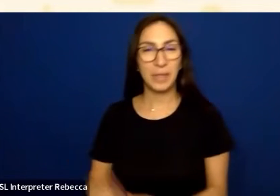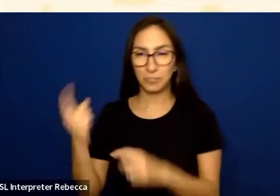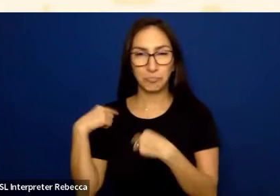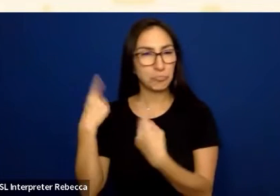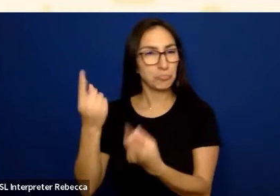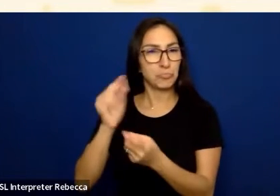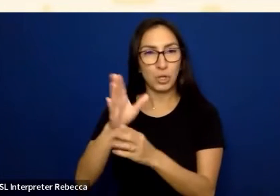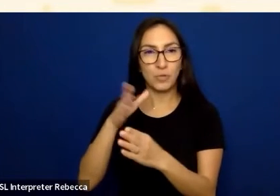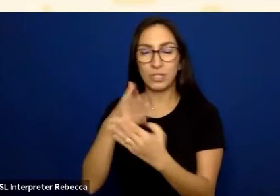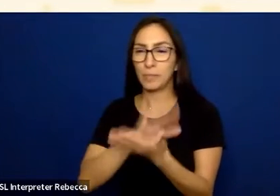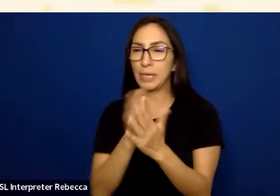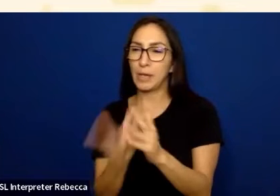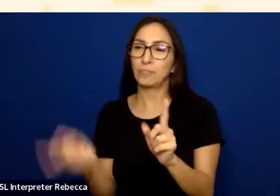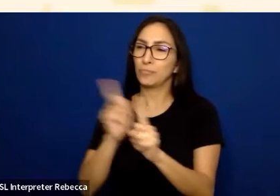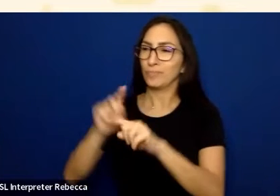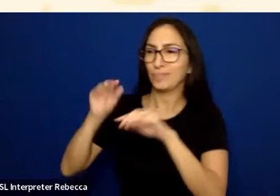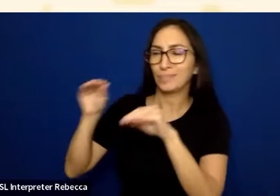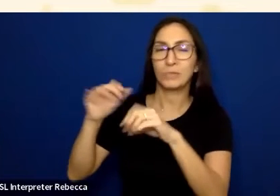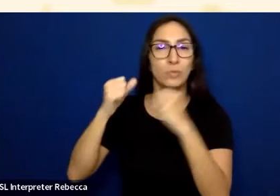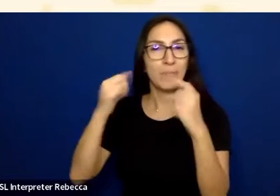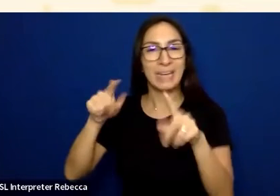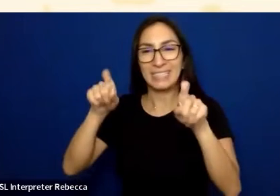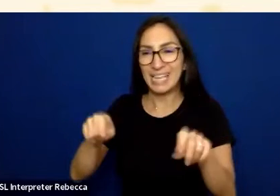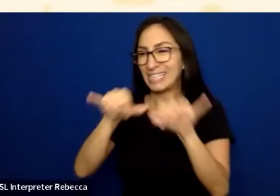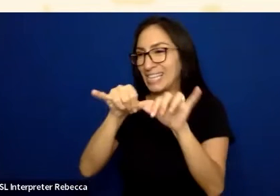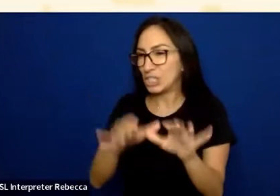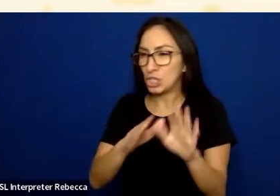to many accessibility test engineers, developers and subject matter experts.